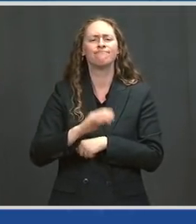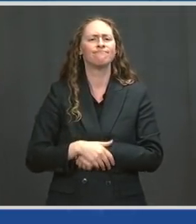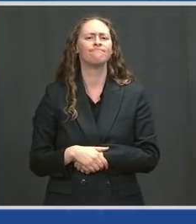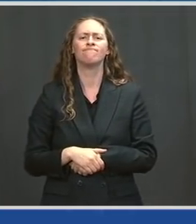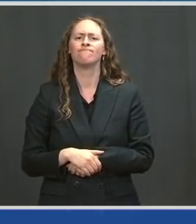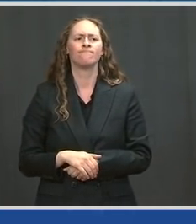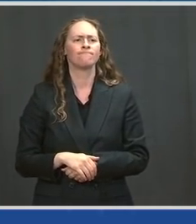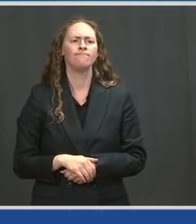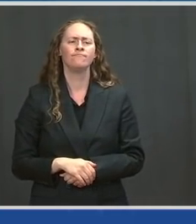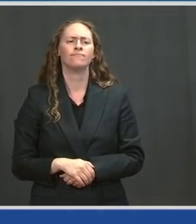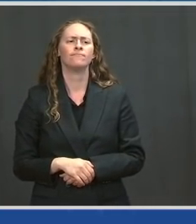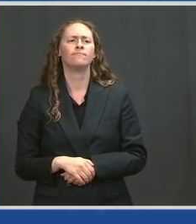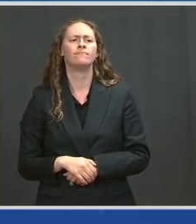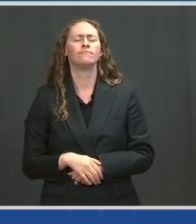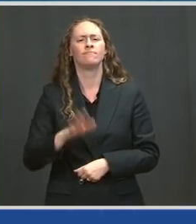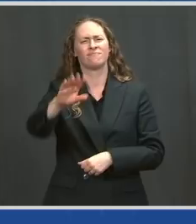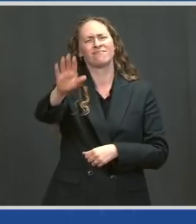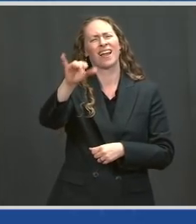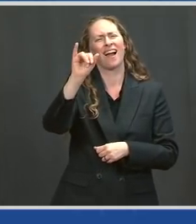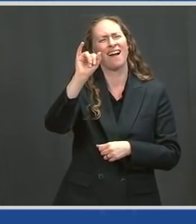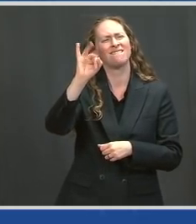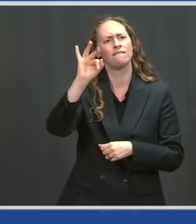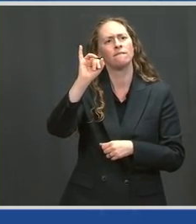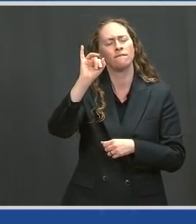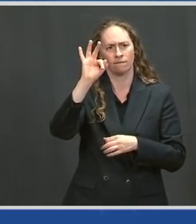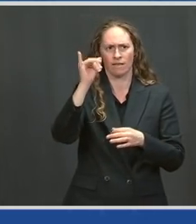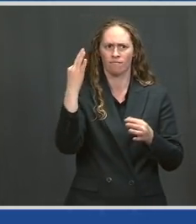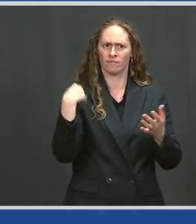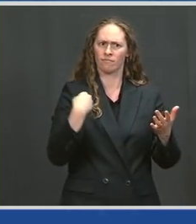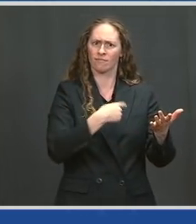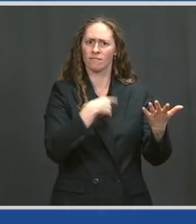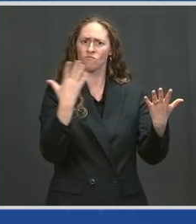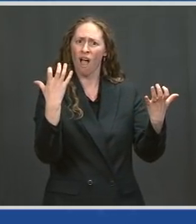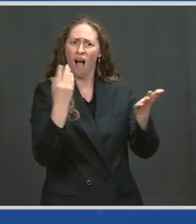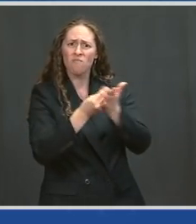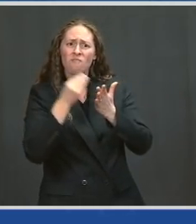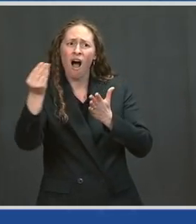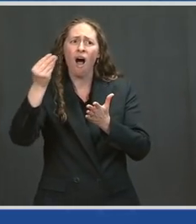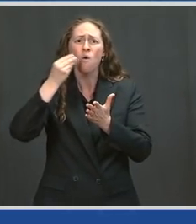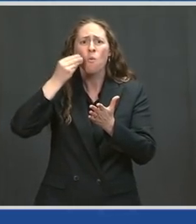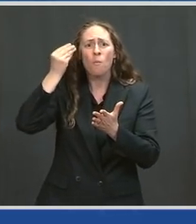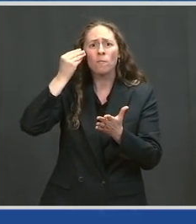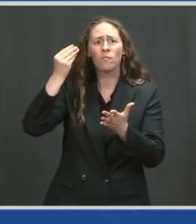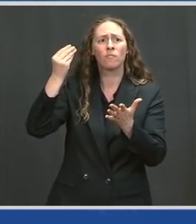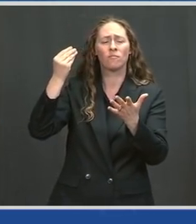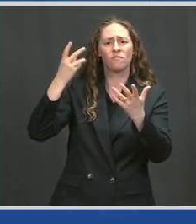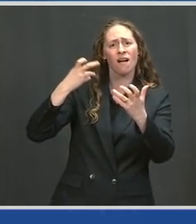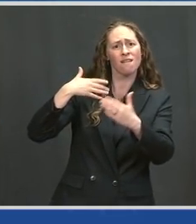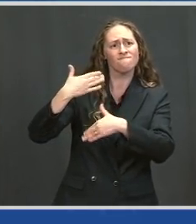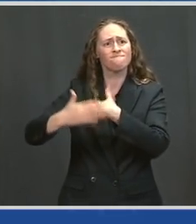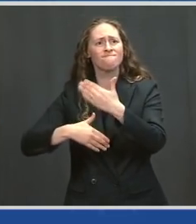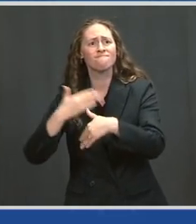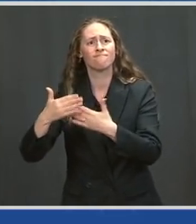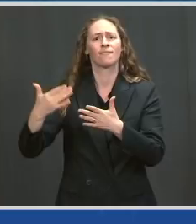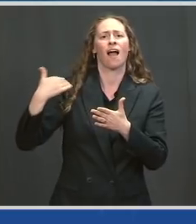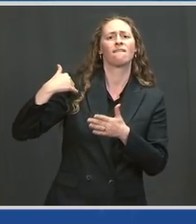we made it possible for them to buy a home and build equity into that home and provide for their families.